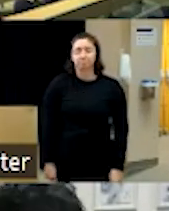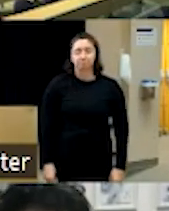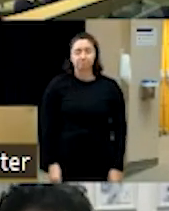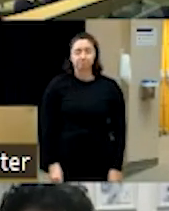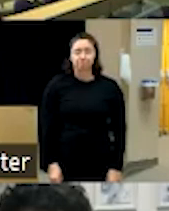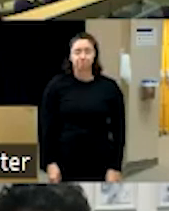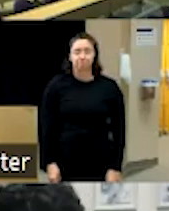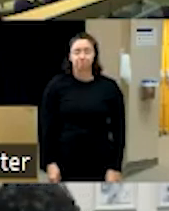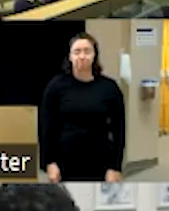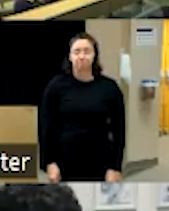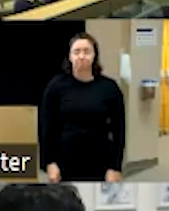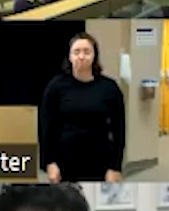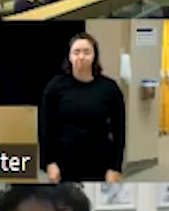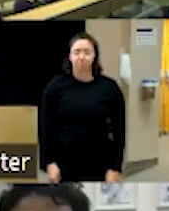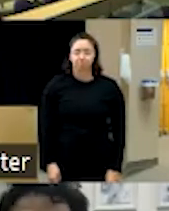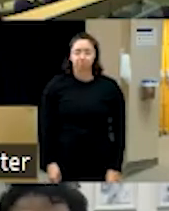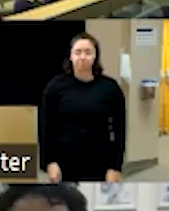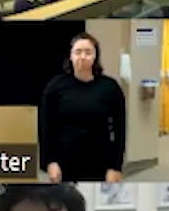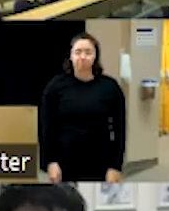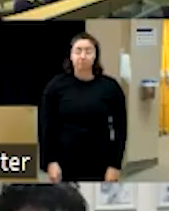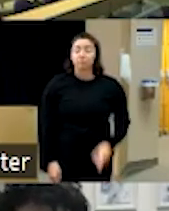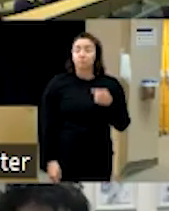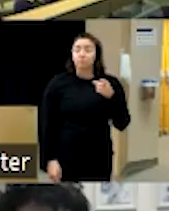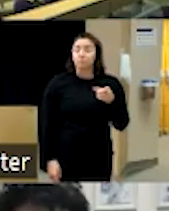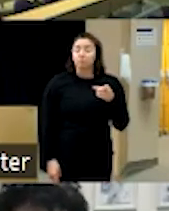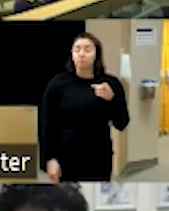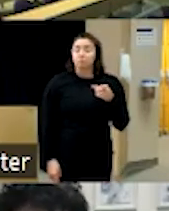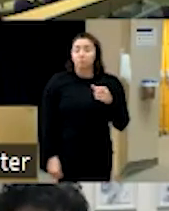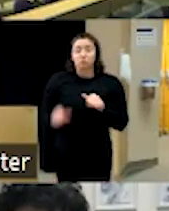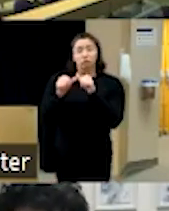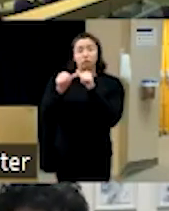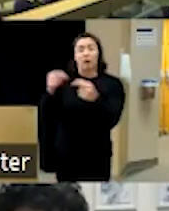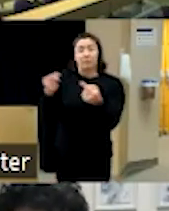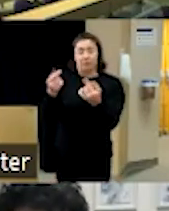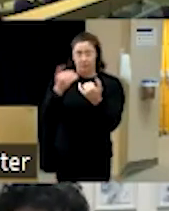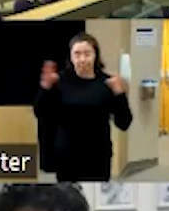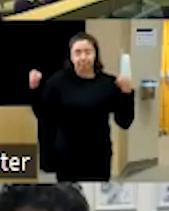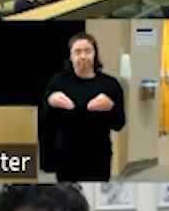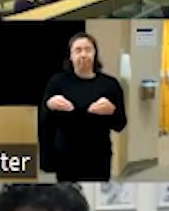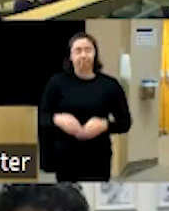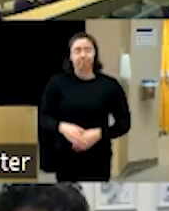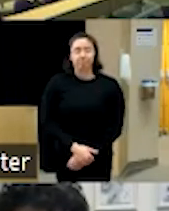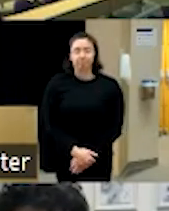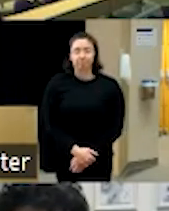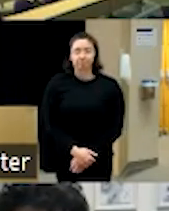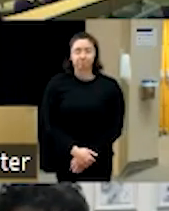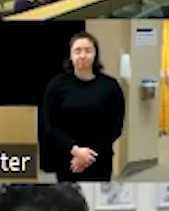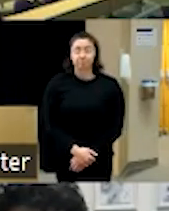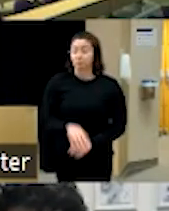um but now coming to the special about chronic pain um and I think the special part about chronic